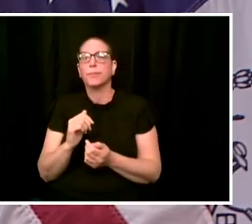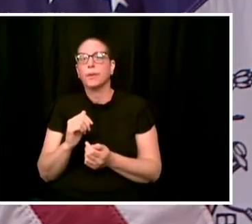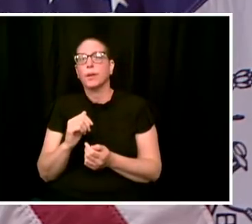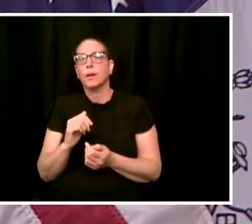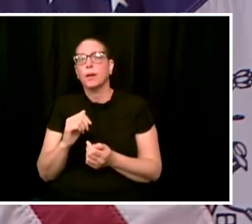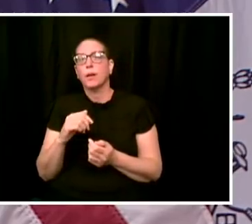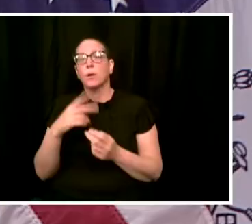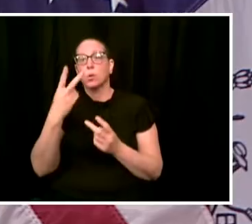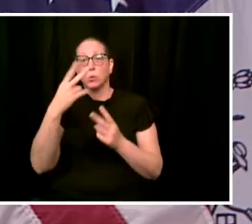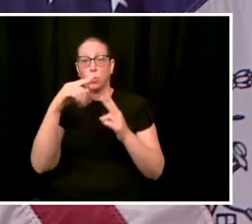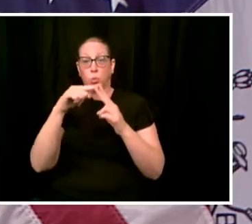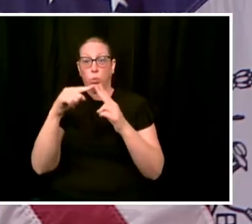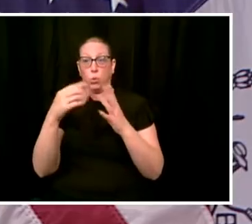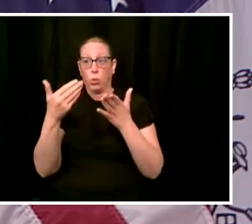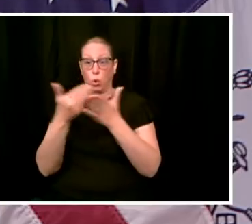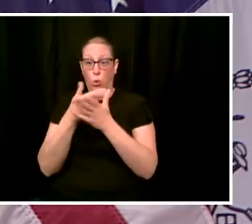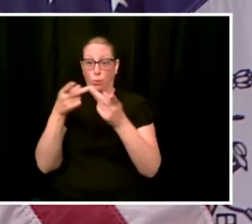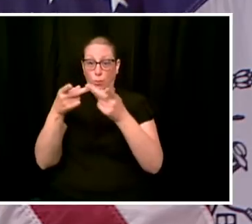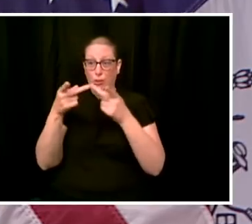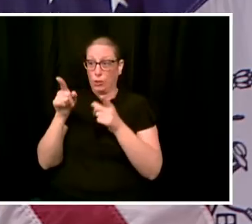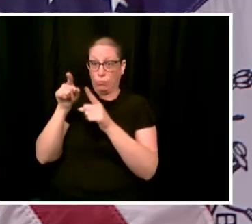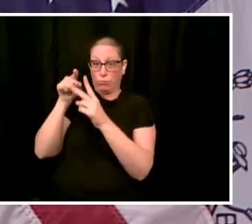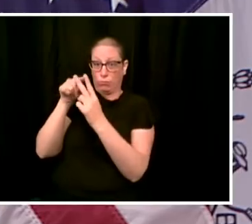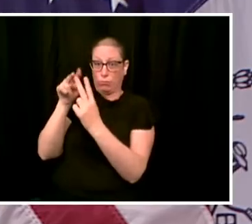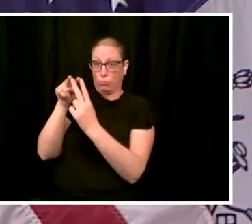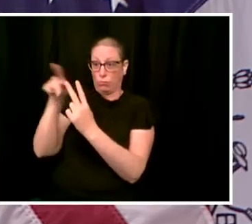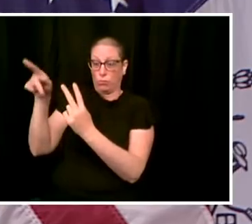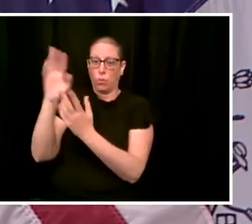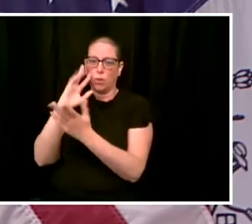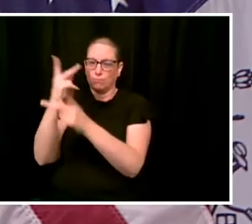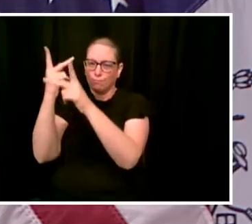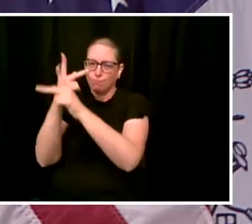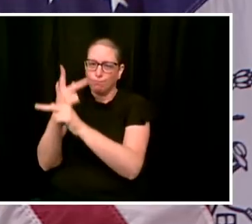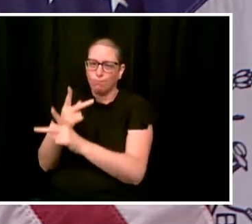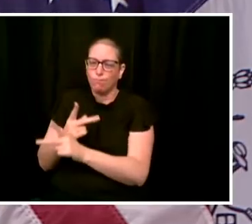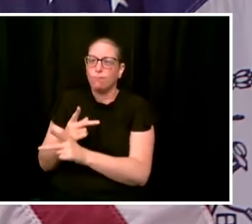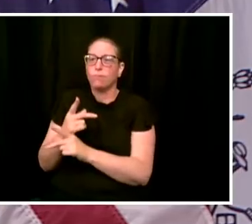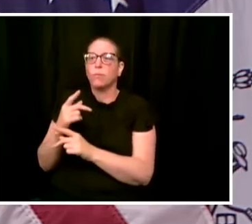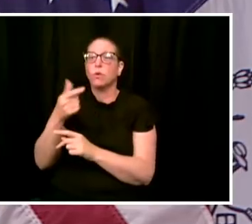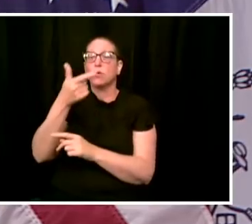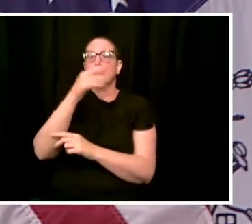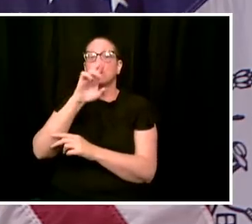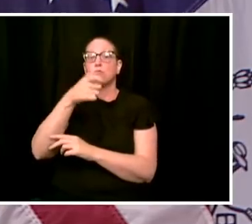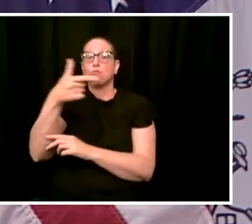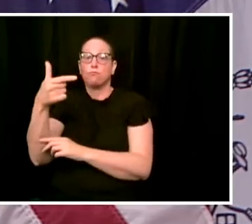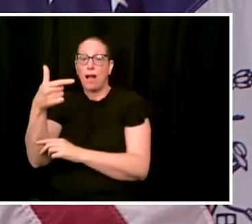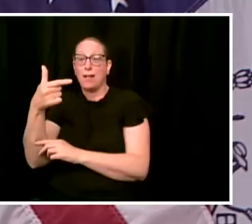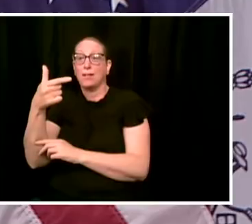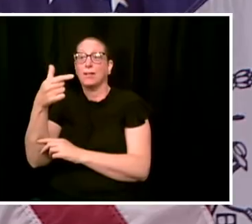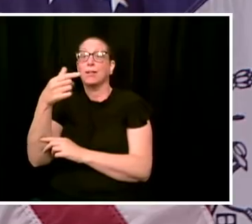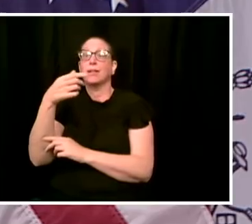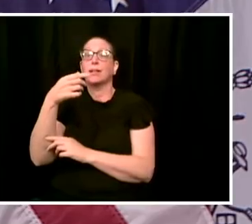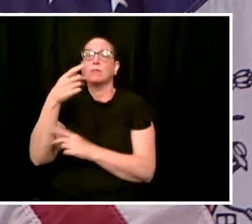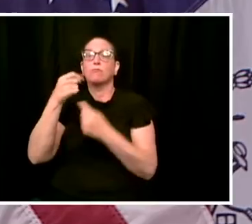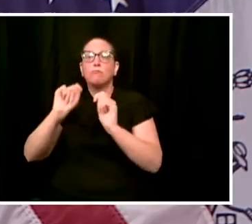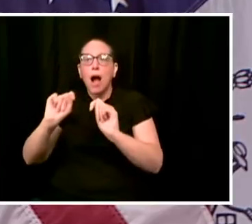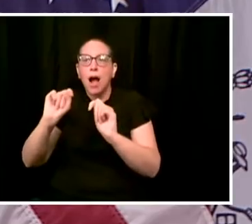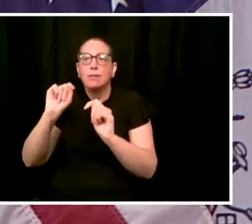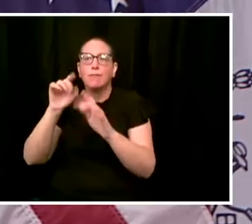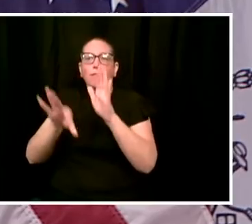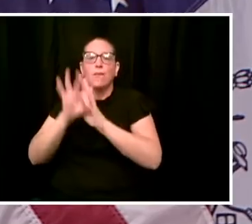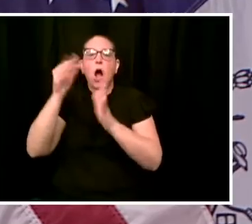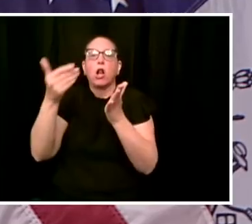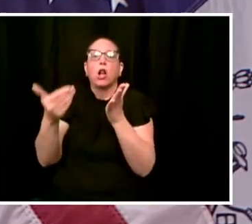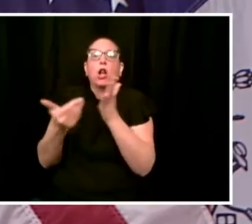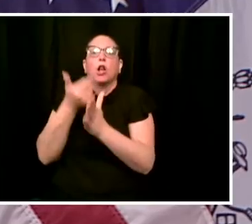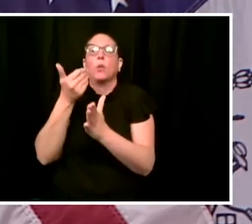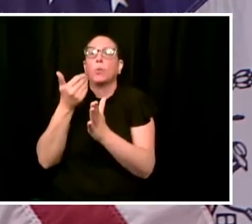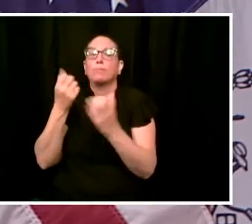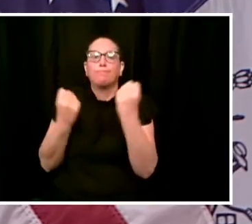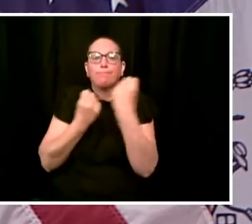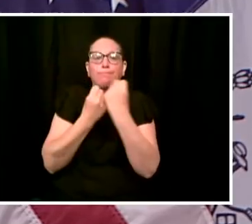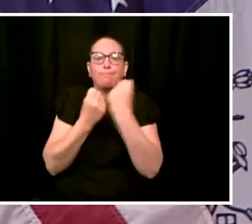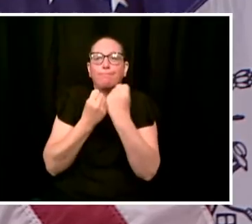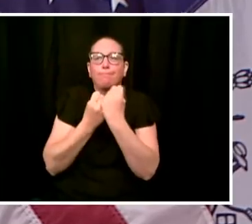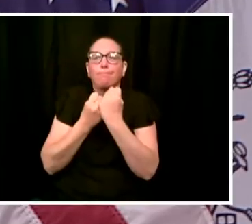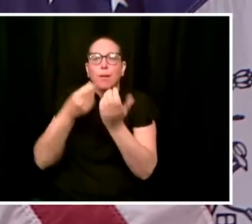BEFORE.